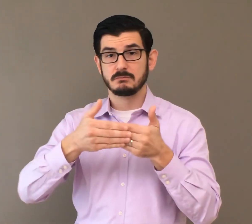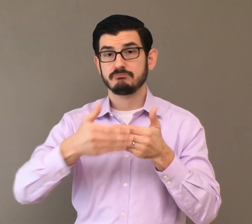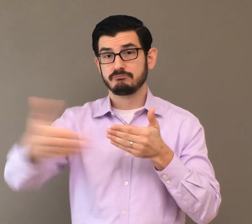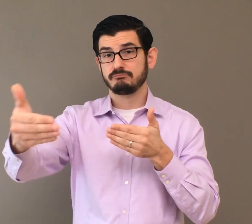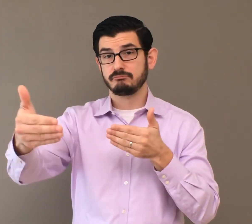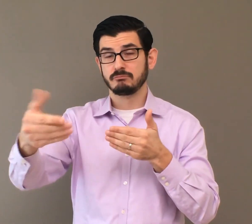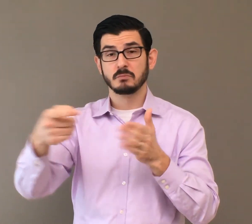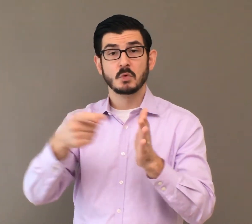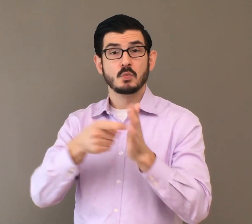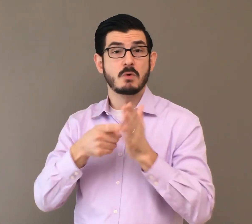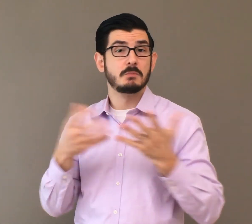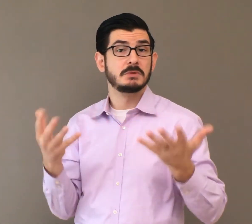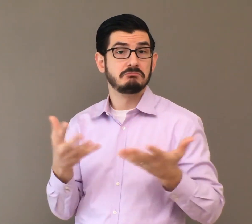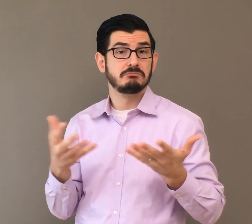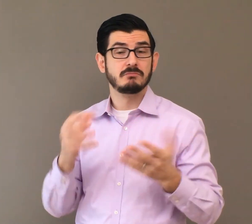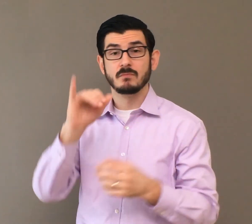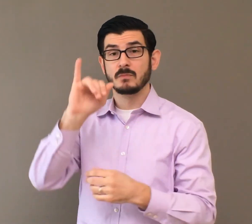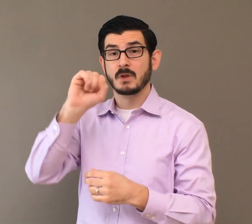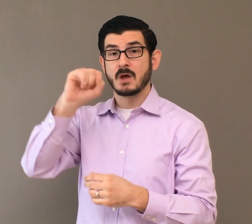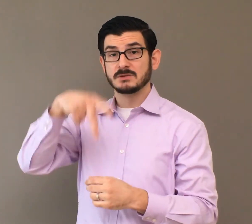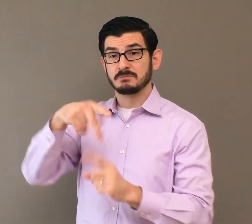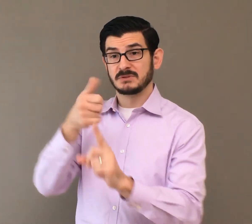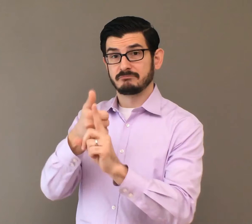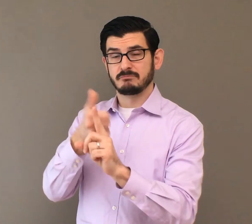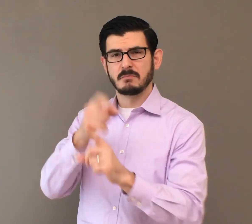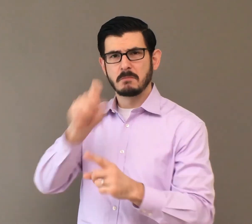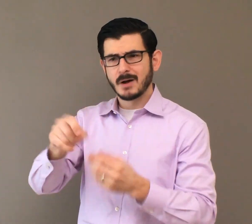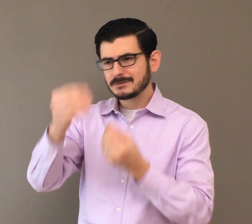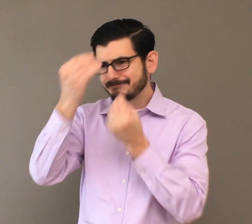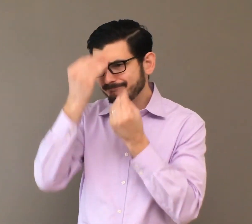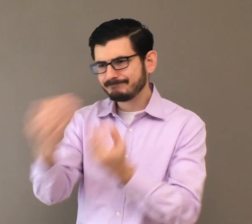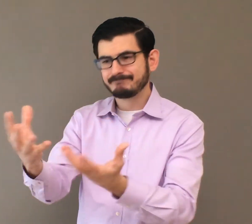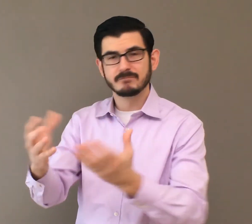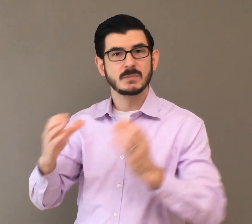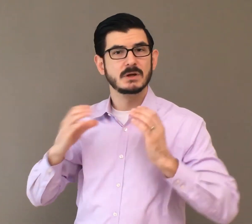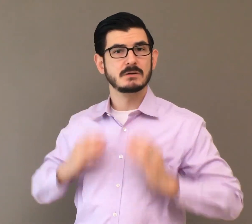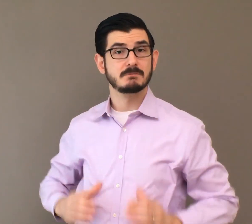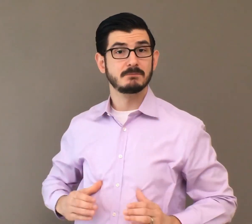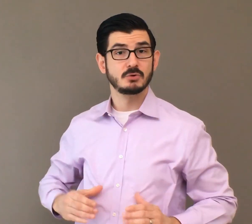There will also be a new requirement by the FCC that Internet Service Providers must disclose